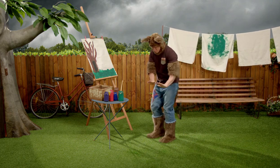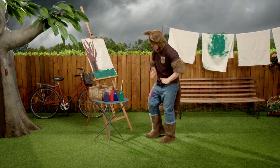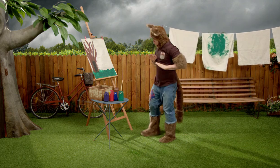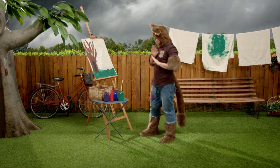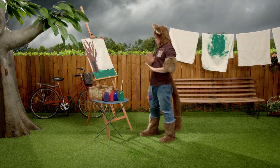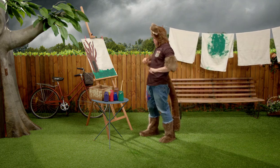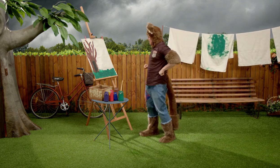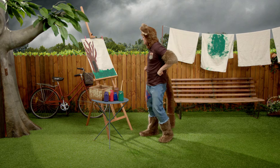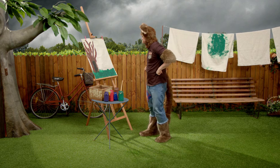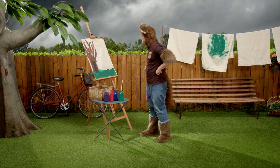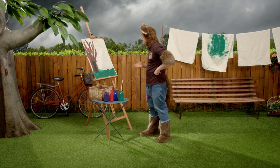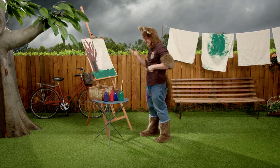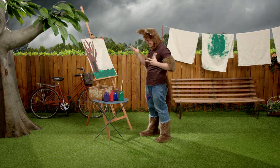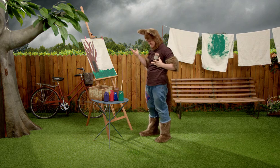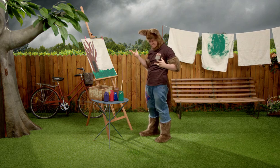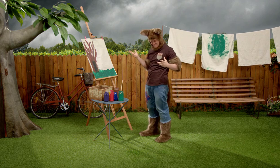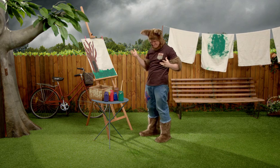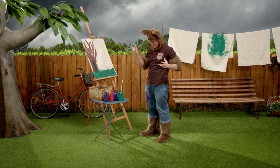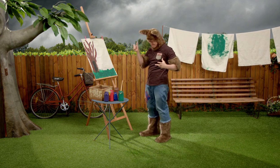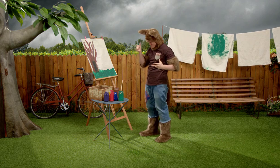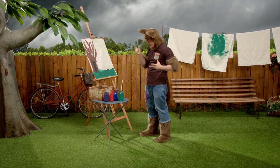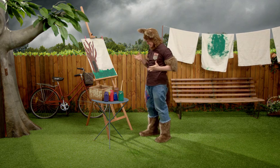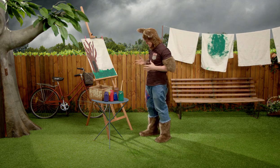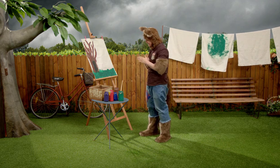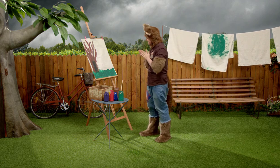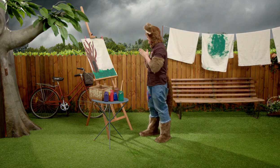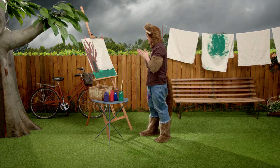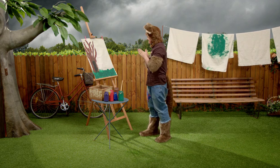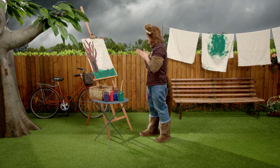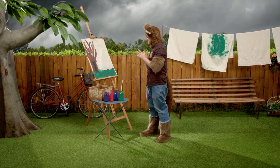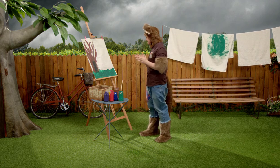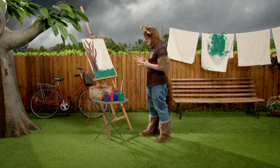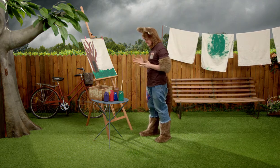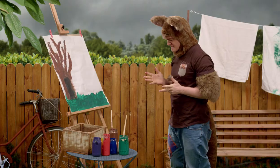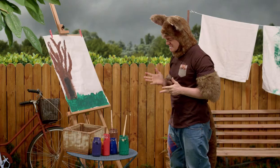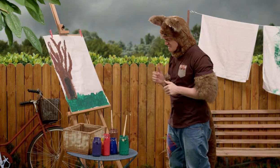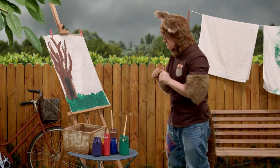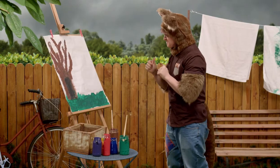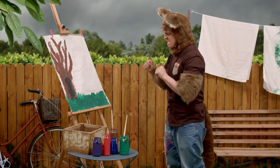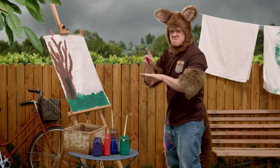It's all good now. That's better. Hmm, but I've got no green paint left.